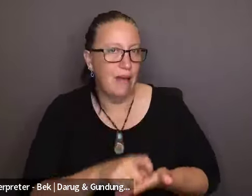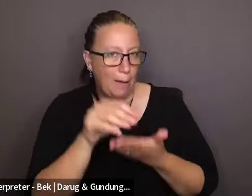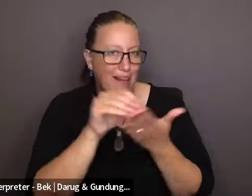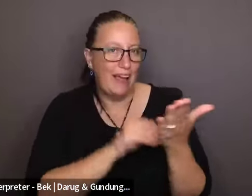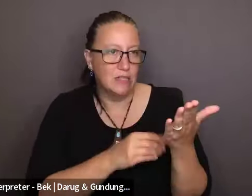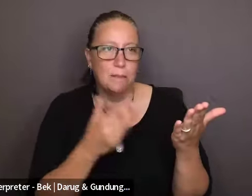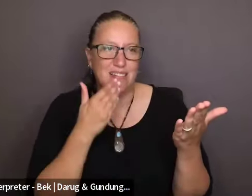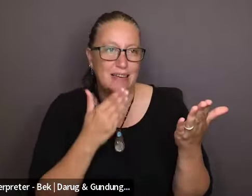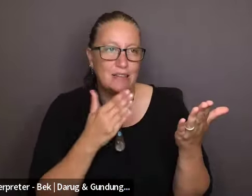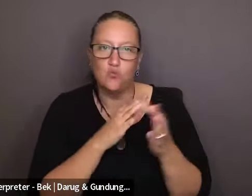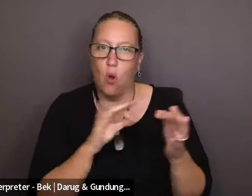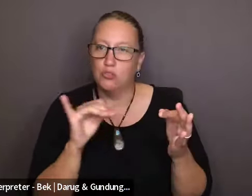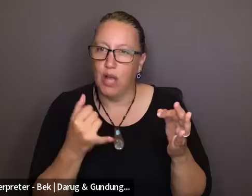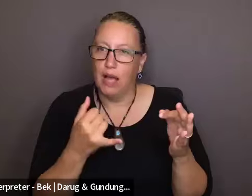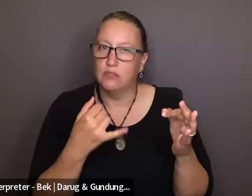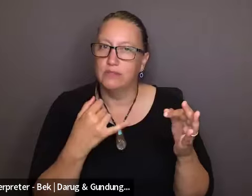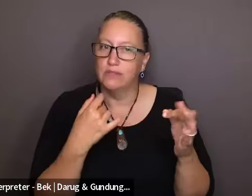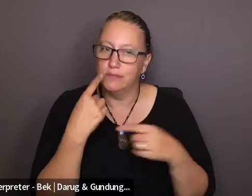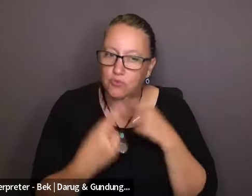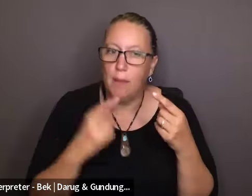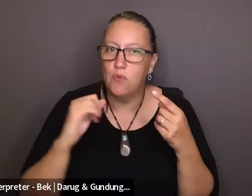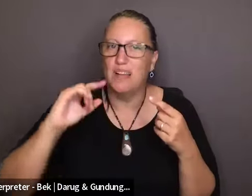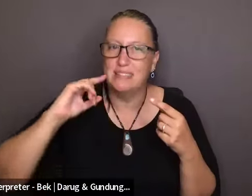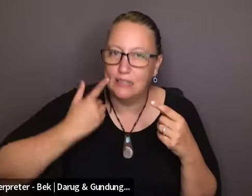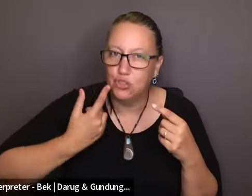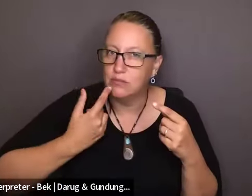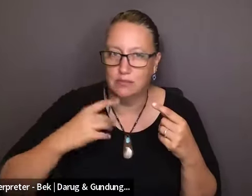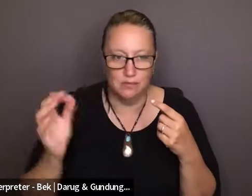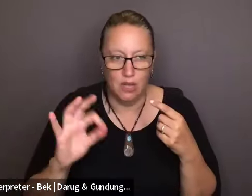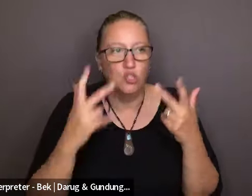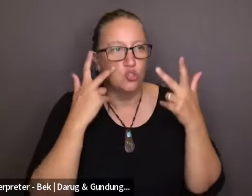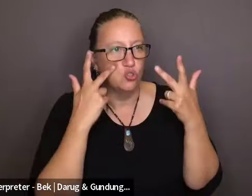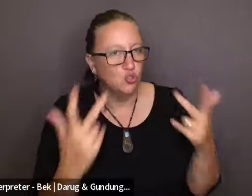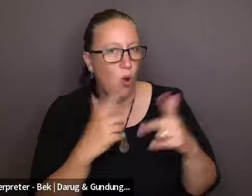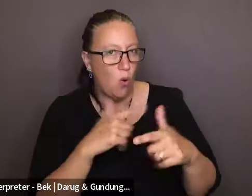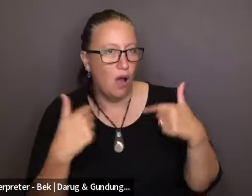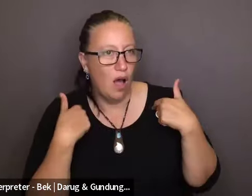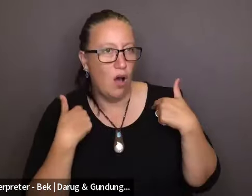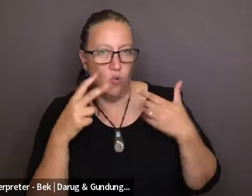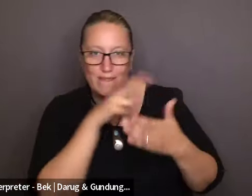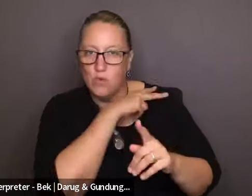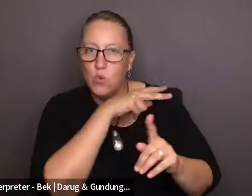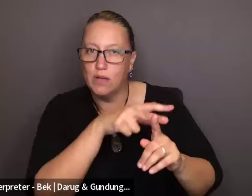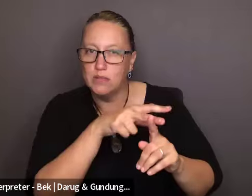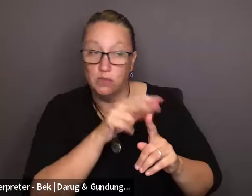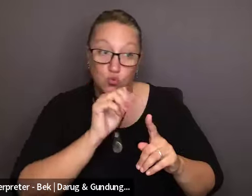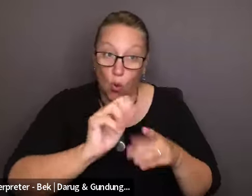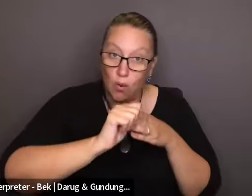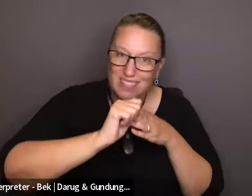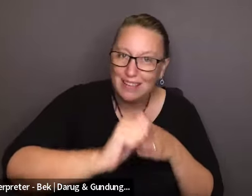co-design without showing how decisions are actually shared. So as you're preparing your application try to move beyond